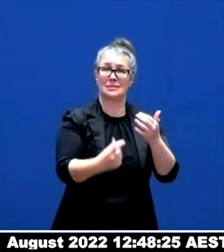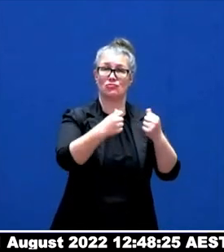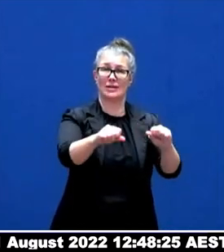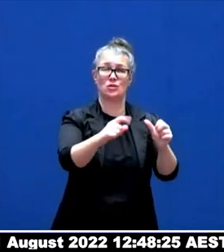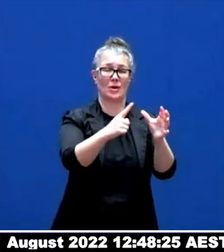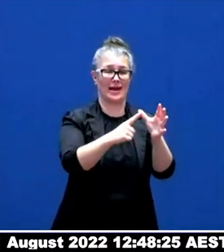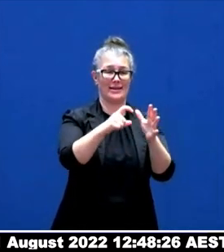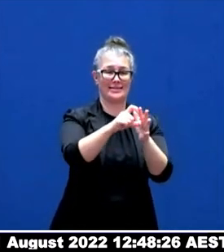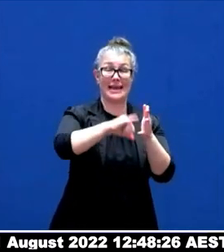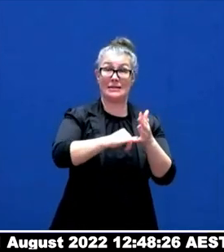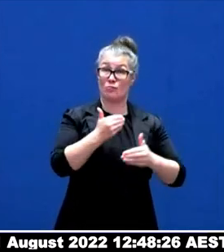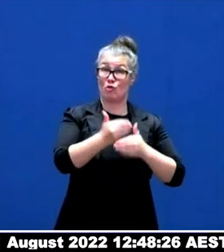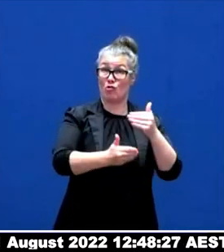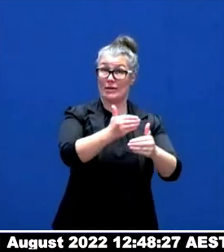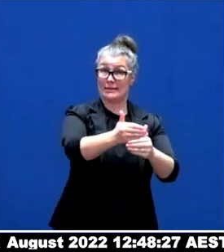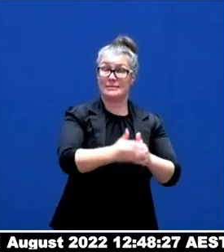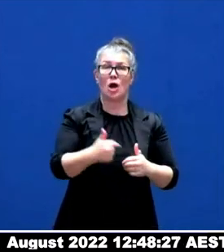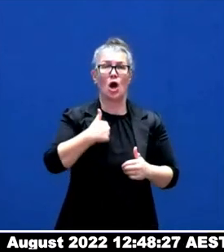outcome, I'll need to take that on notice.